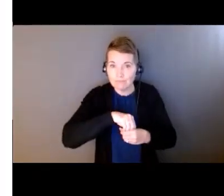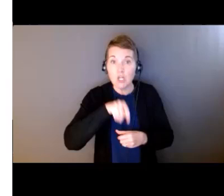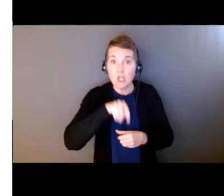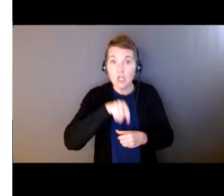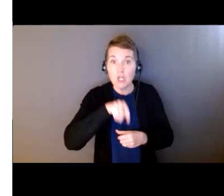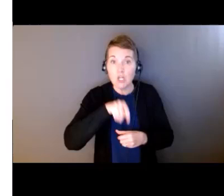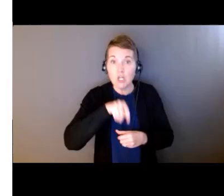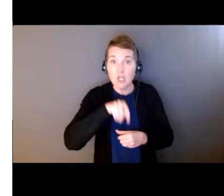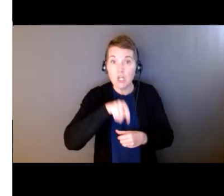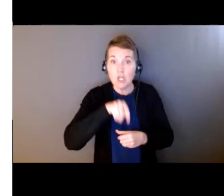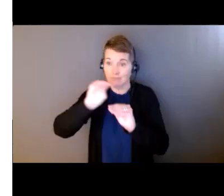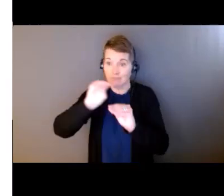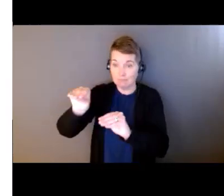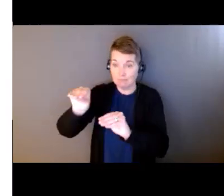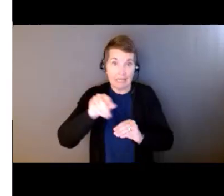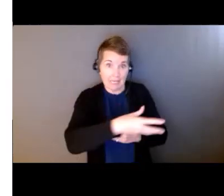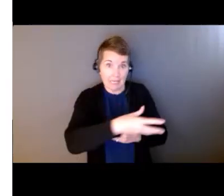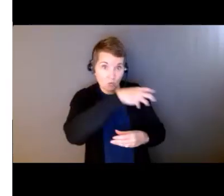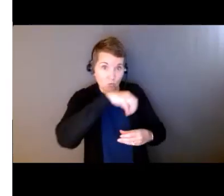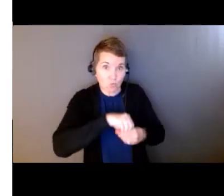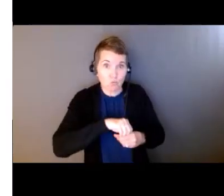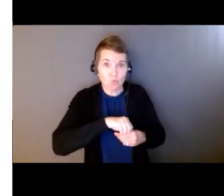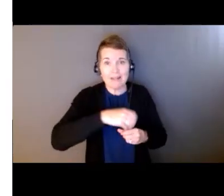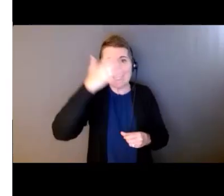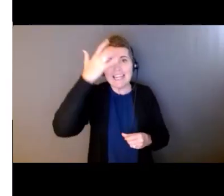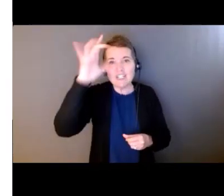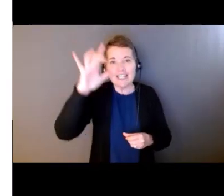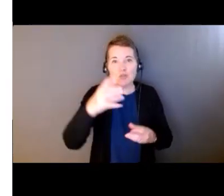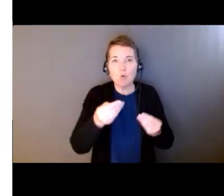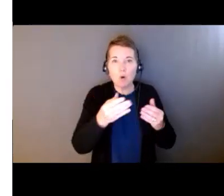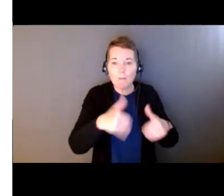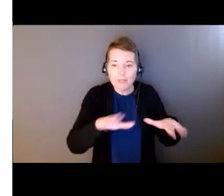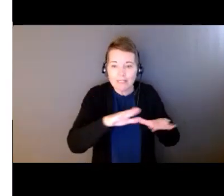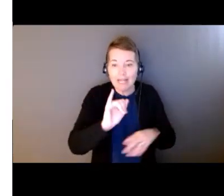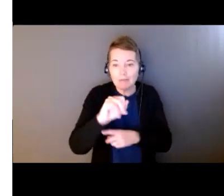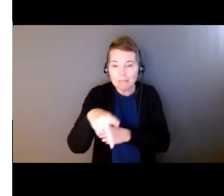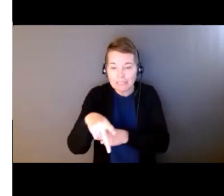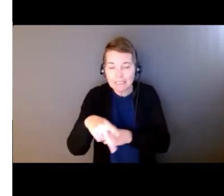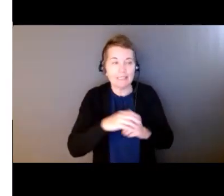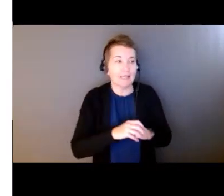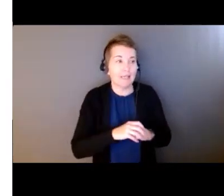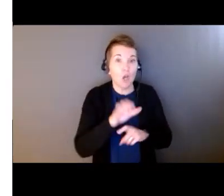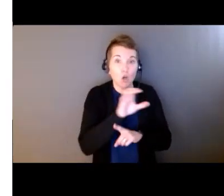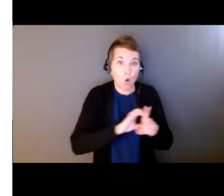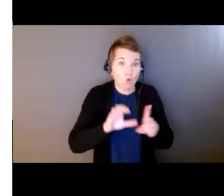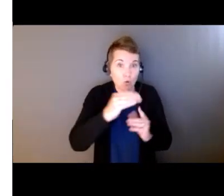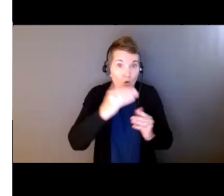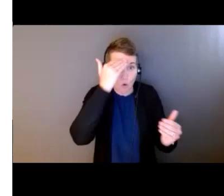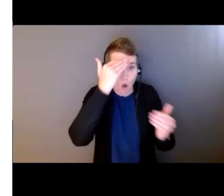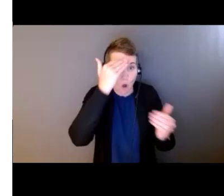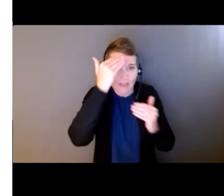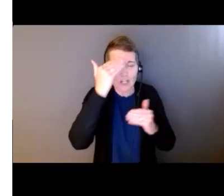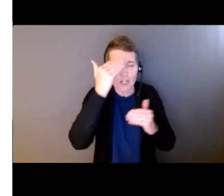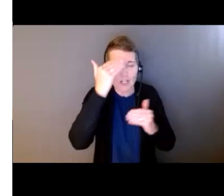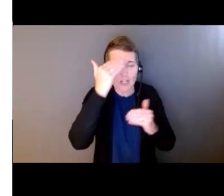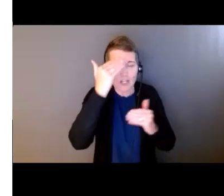of intellectual property, cultural knowledge of First Nations, Inuit, and Métis individuals and communities.